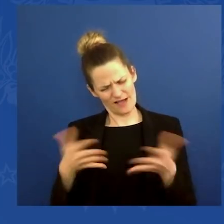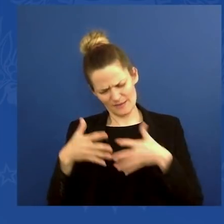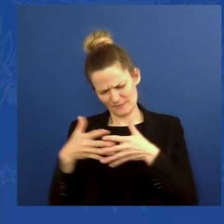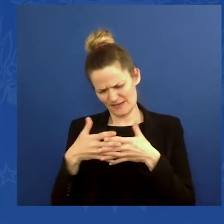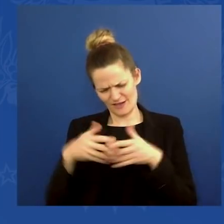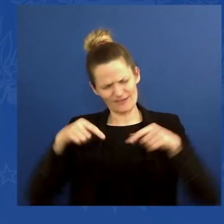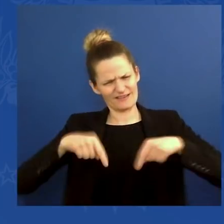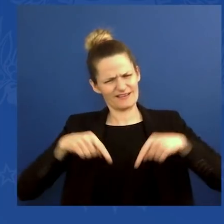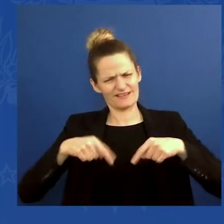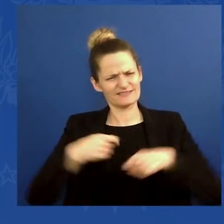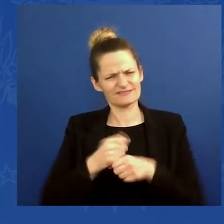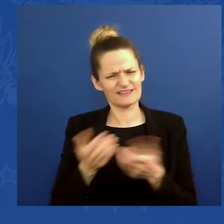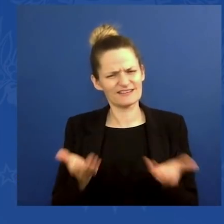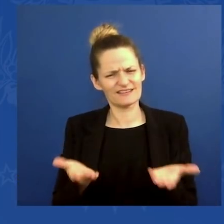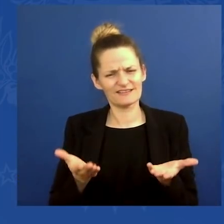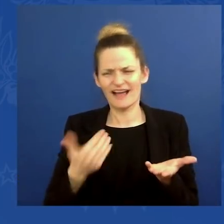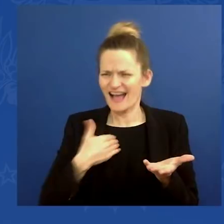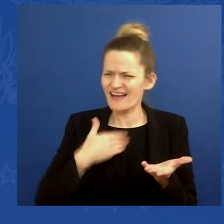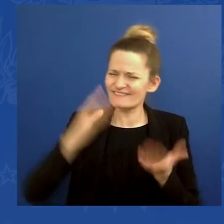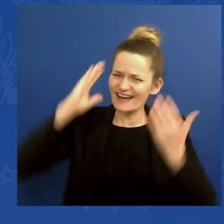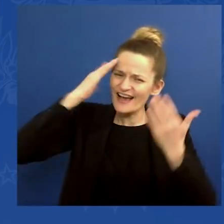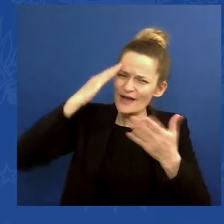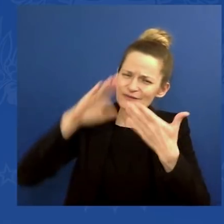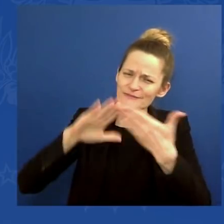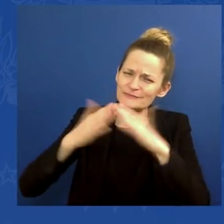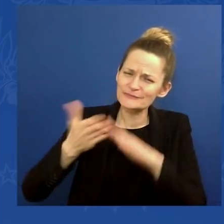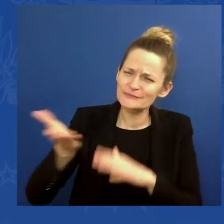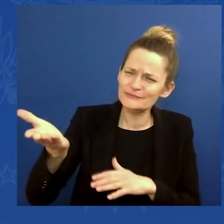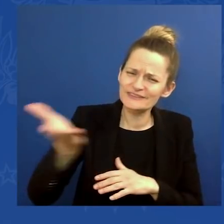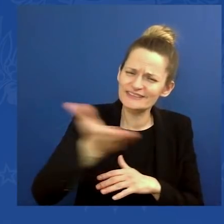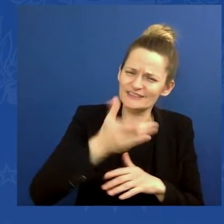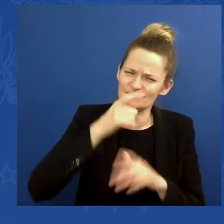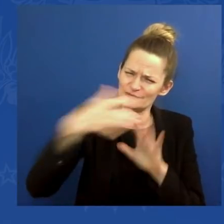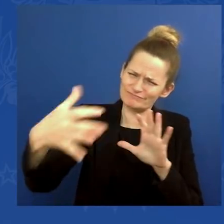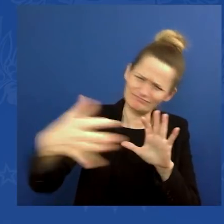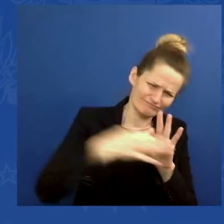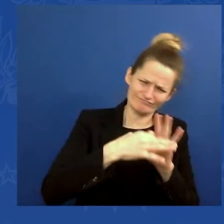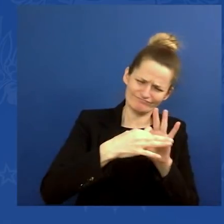and what American and what the Irish community means to our great country.